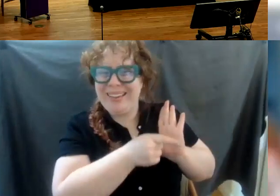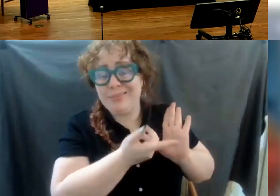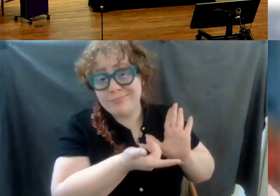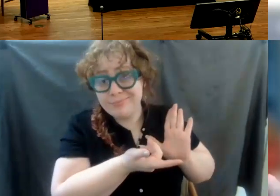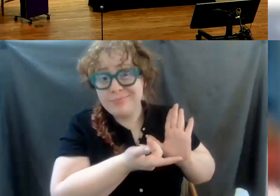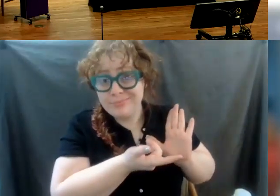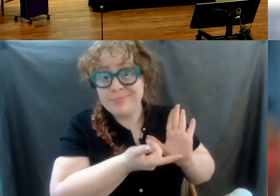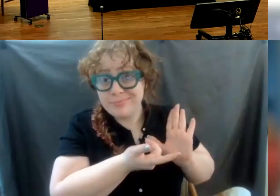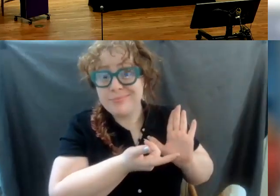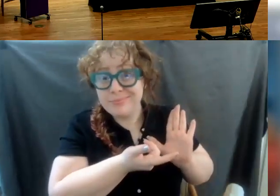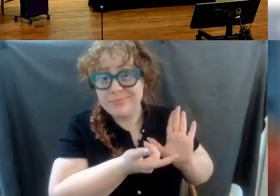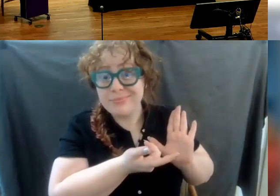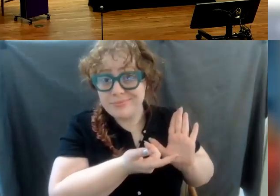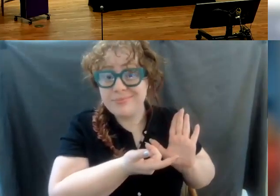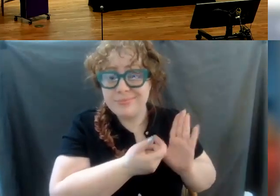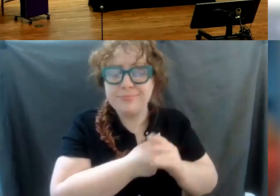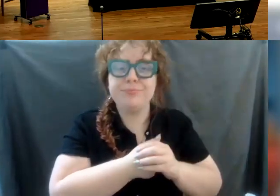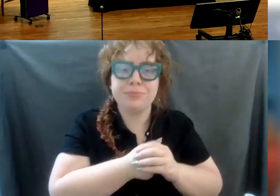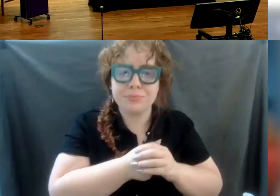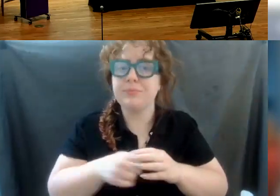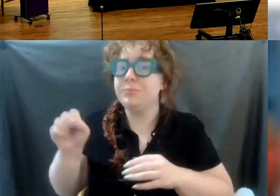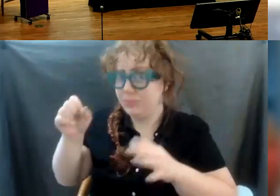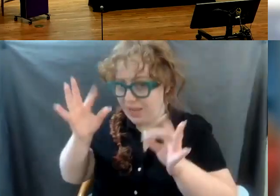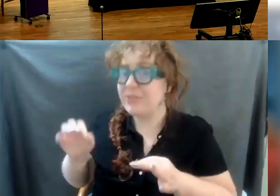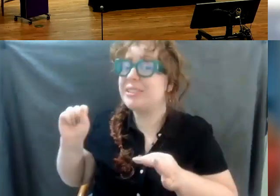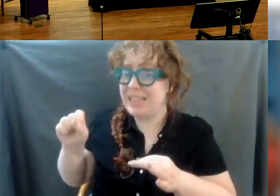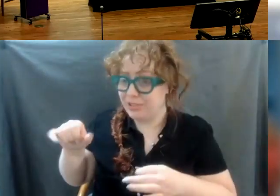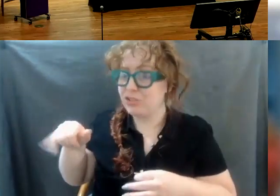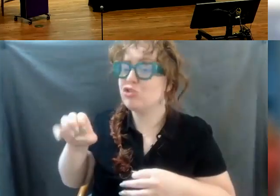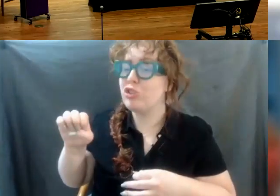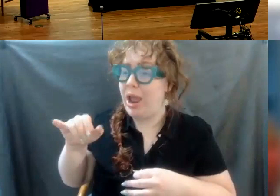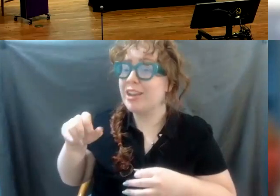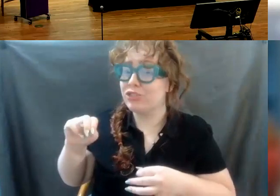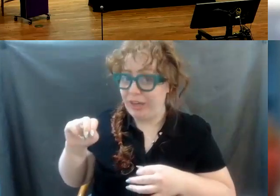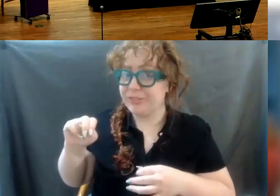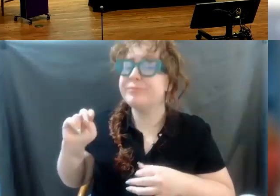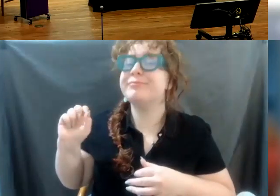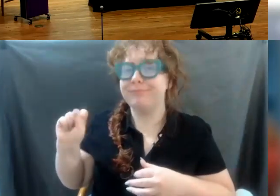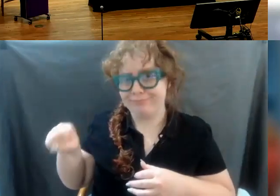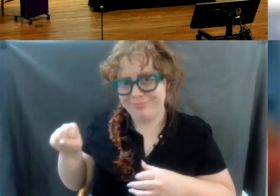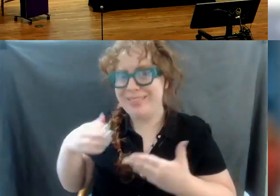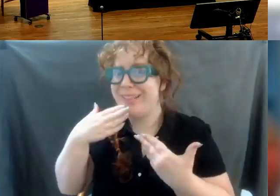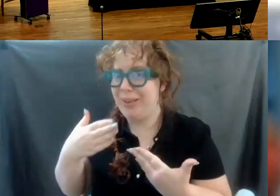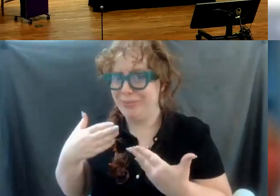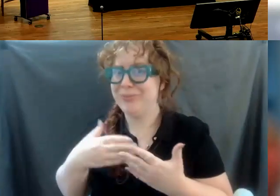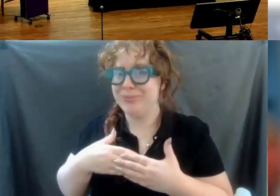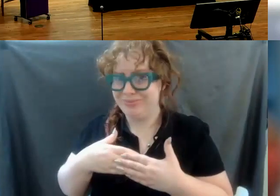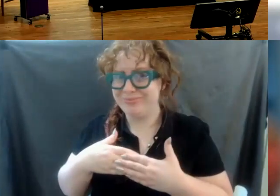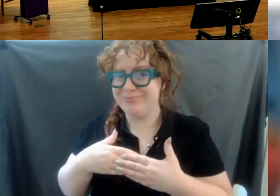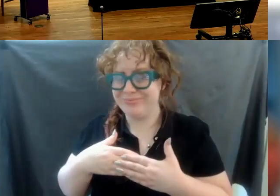Not to take this, but, you know. >> JAE JIN PAK: No, I thank you so much for those. And I think, you know,